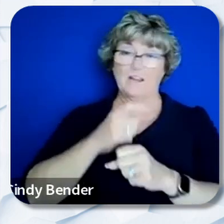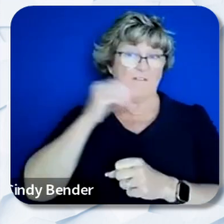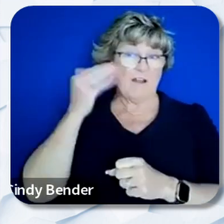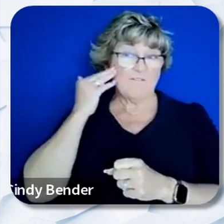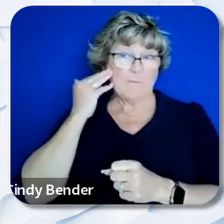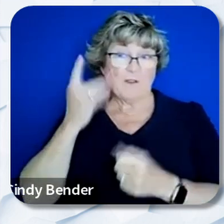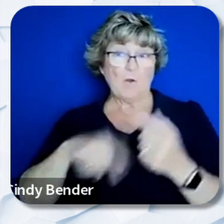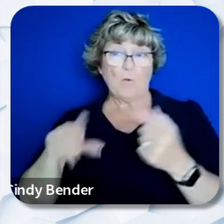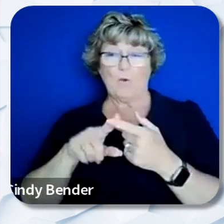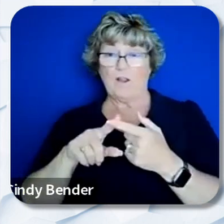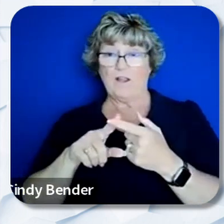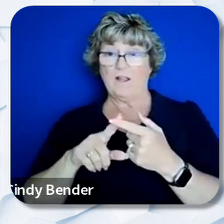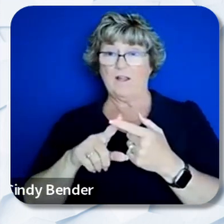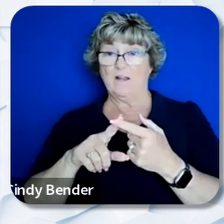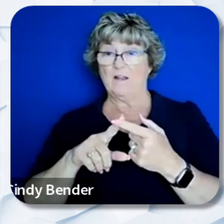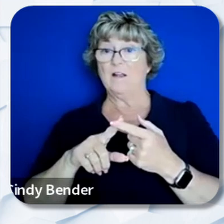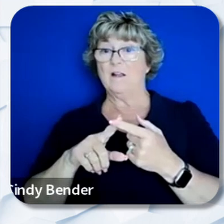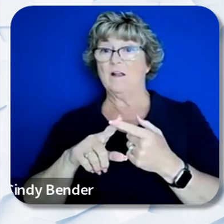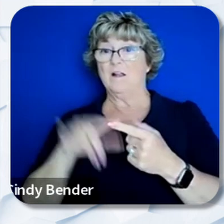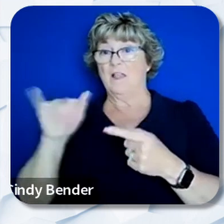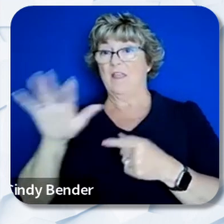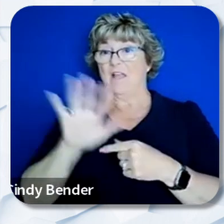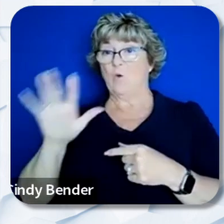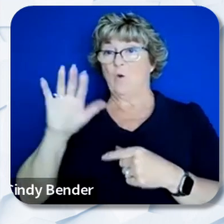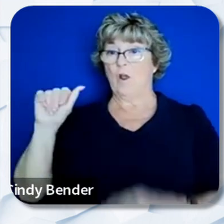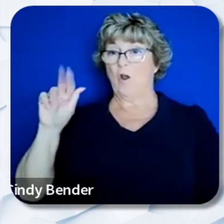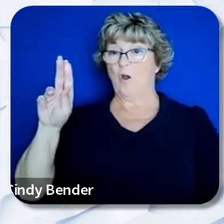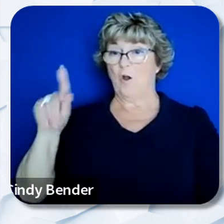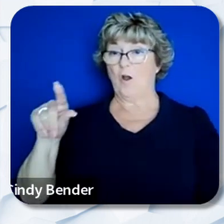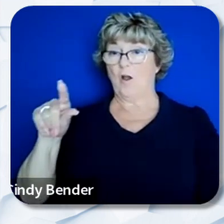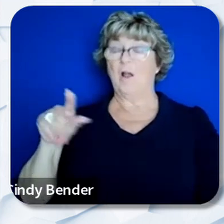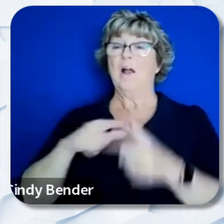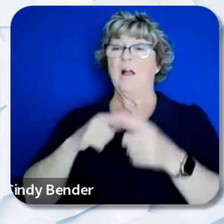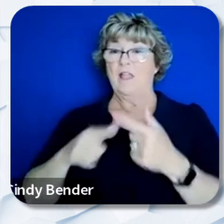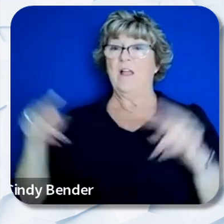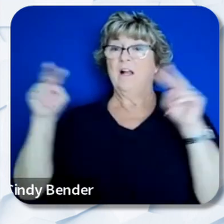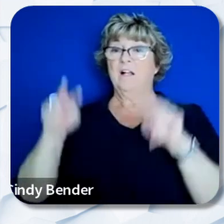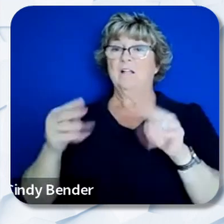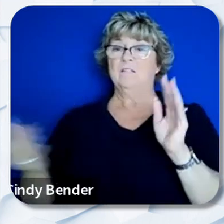is, that's around August. And then we'll look at it again to see which districts are still